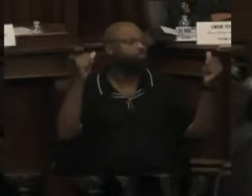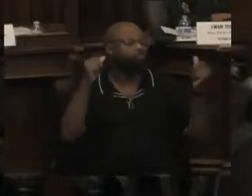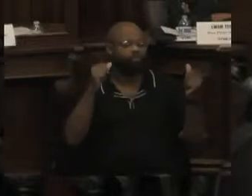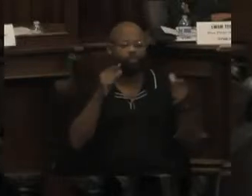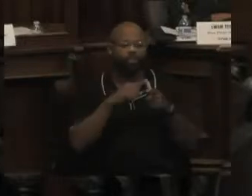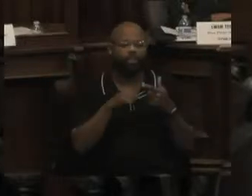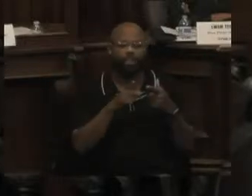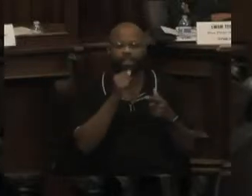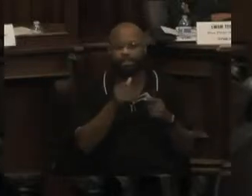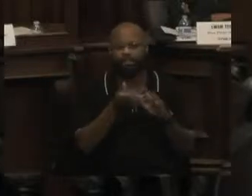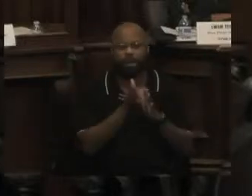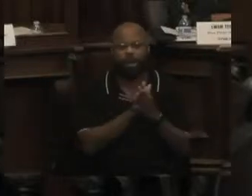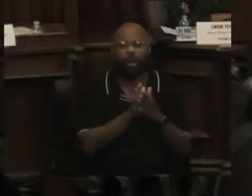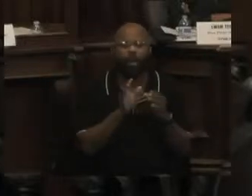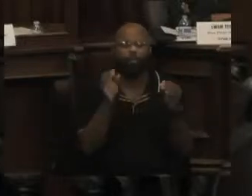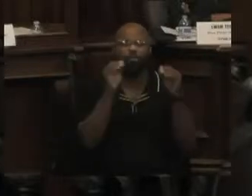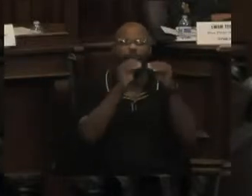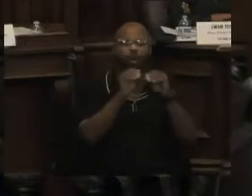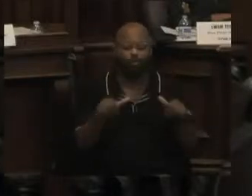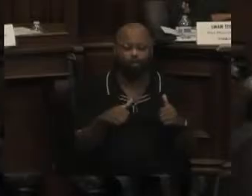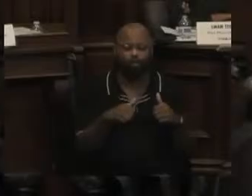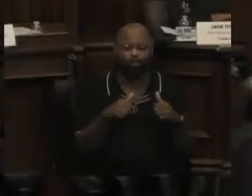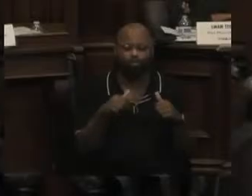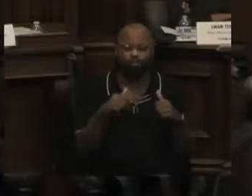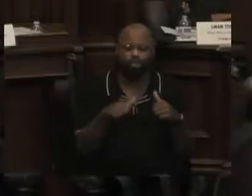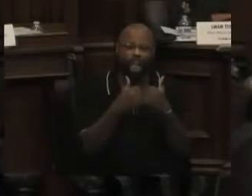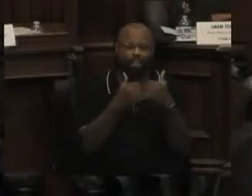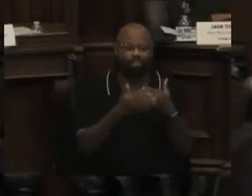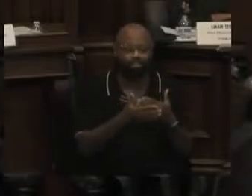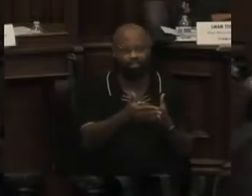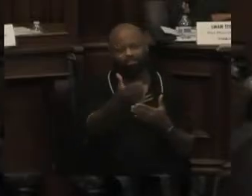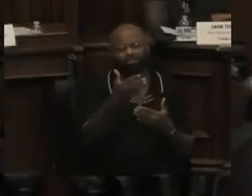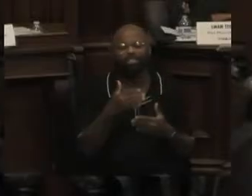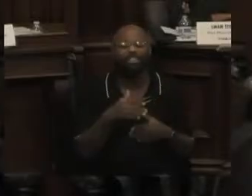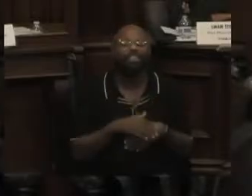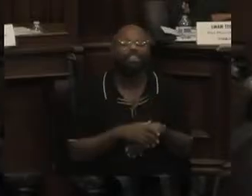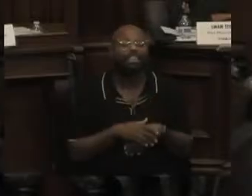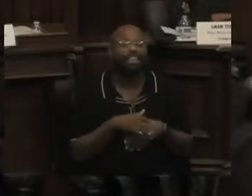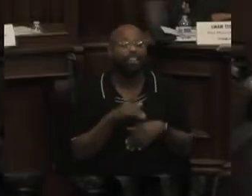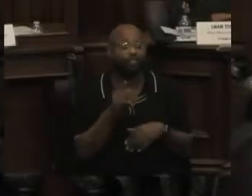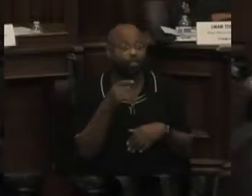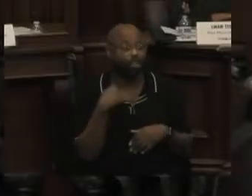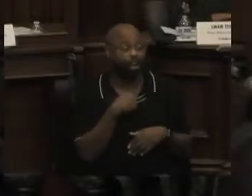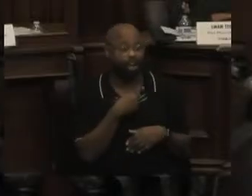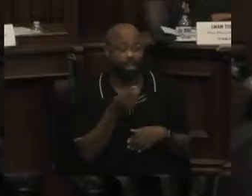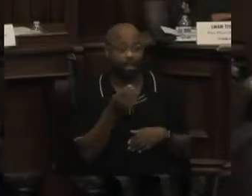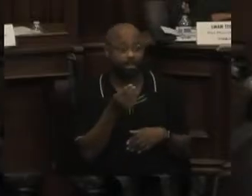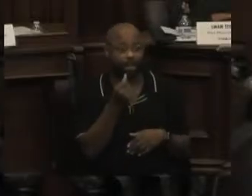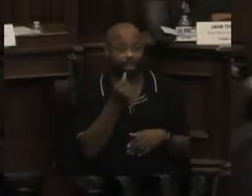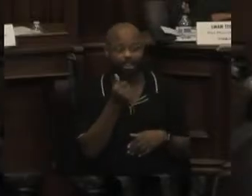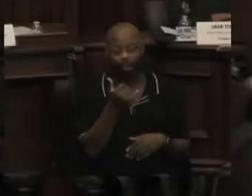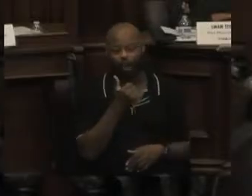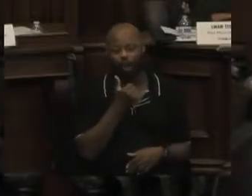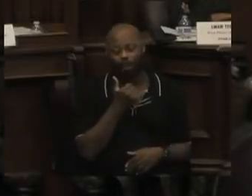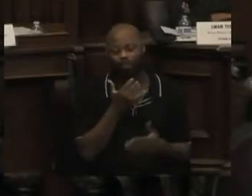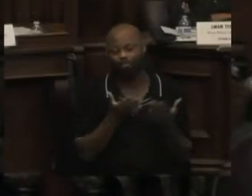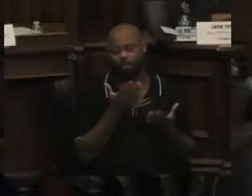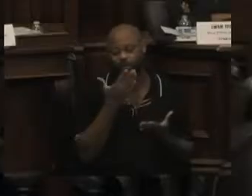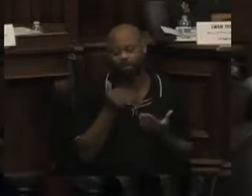us is if there's some looming deadline or something that that we need to respond to, and hopefully we can get the email situation squared away